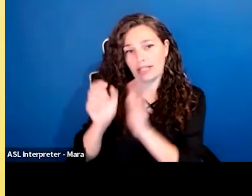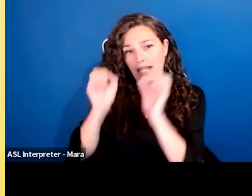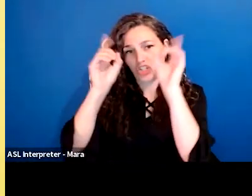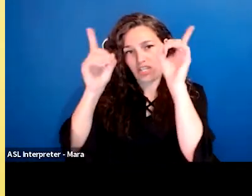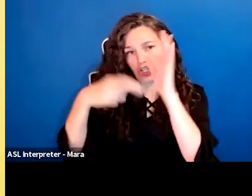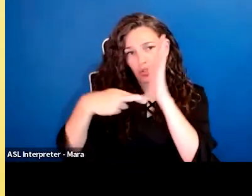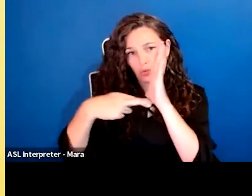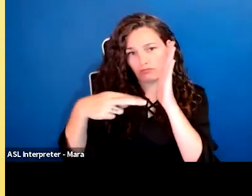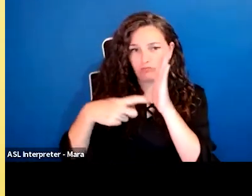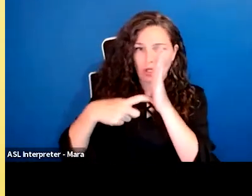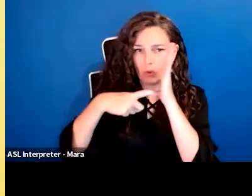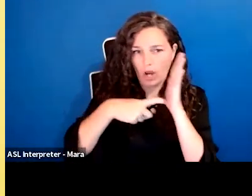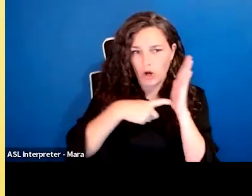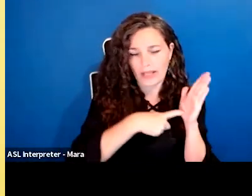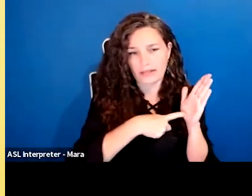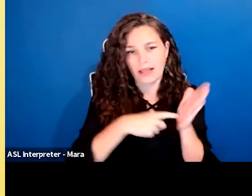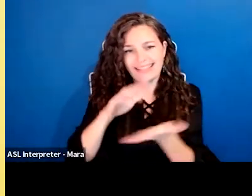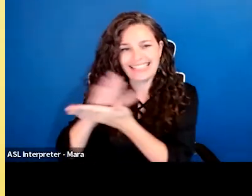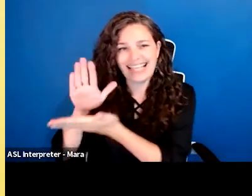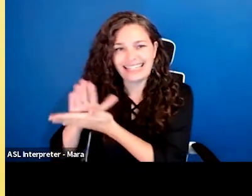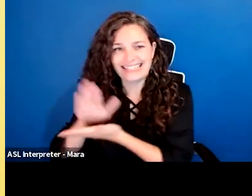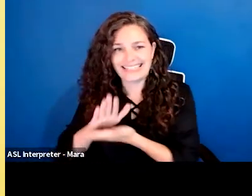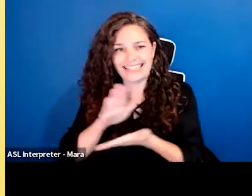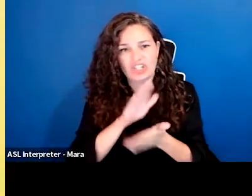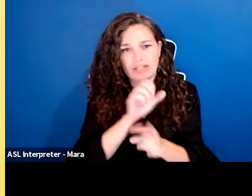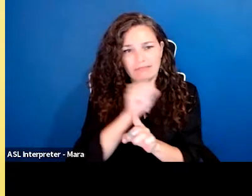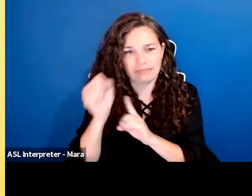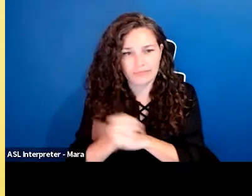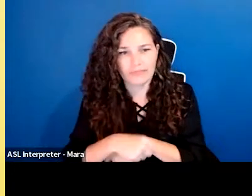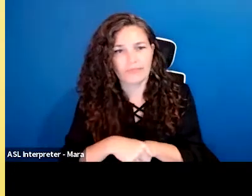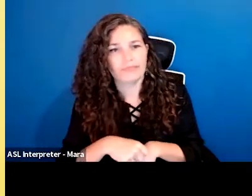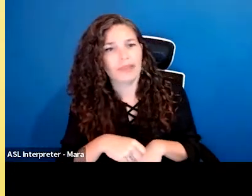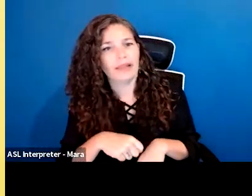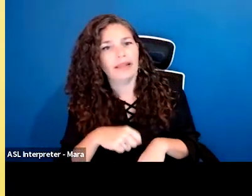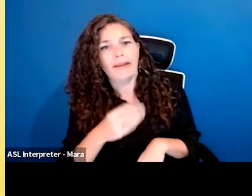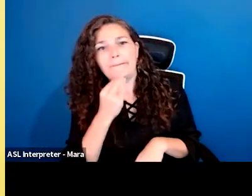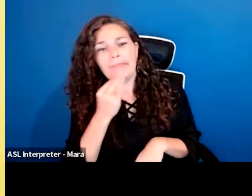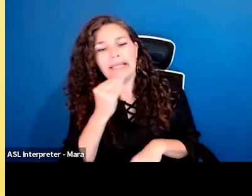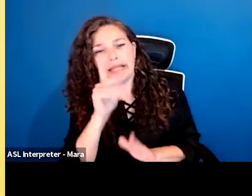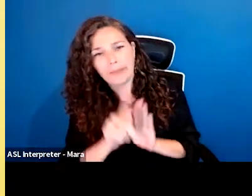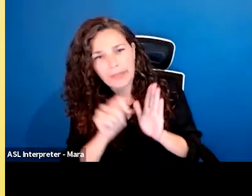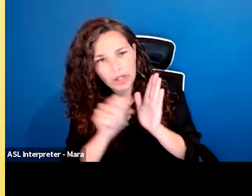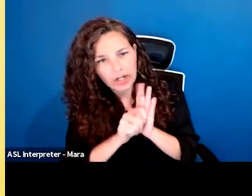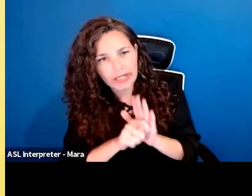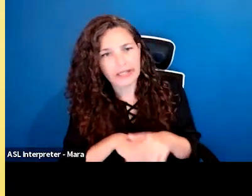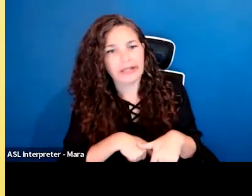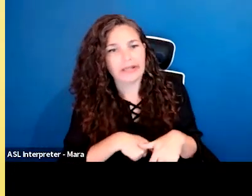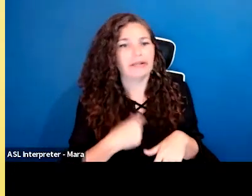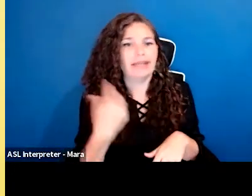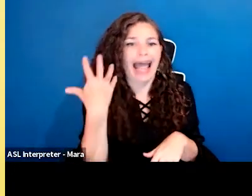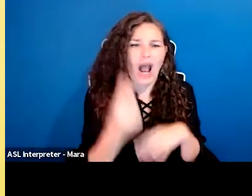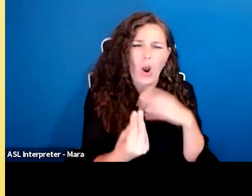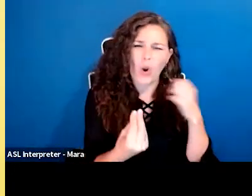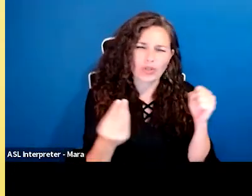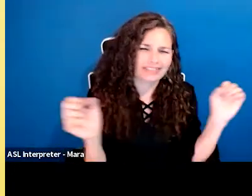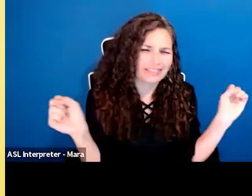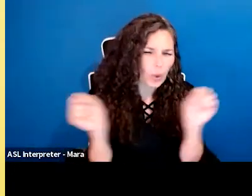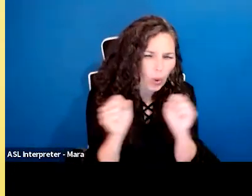Sanitation conditions, meal period rules exterior work and extreme cold heat, inclement weather